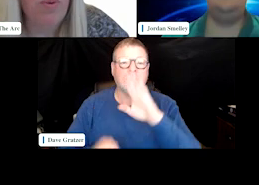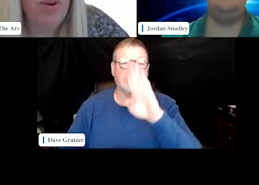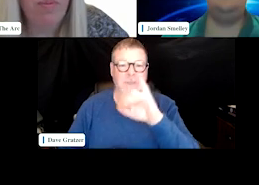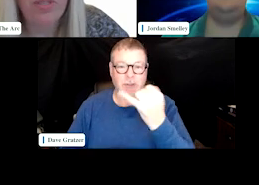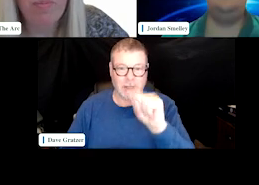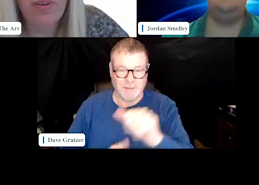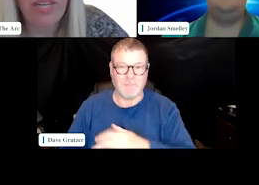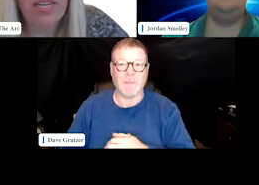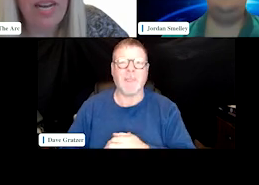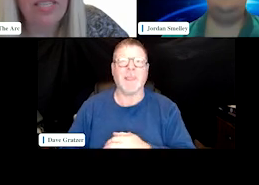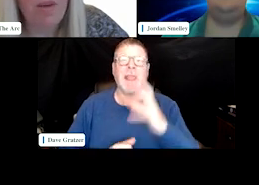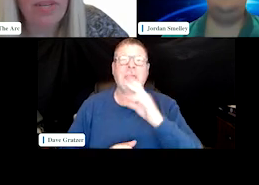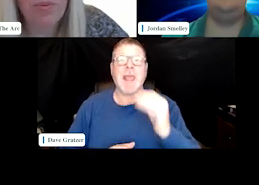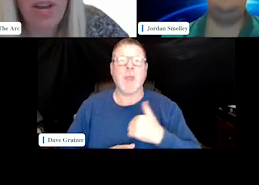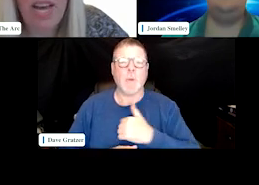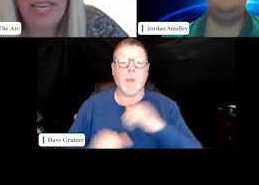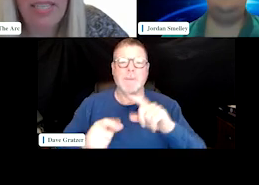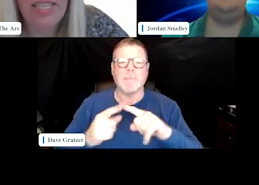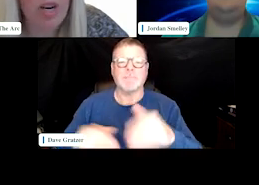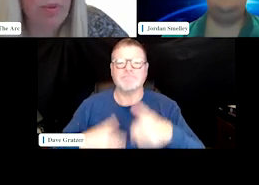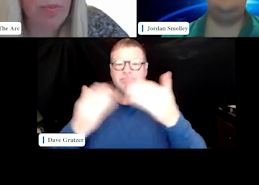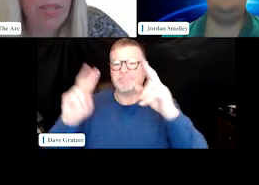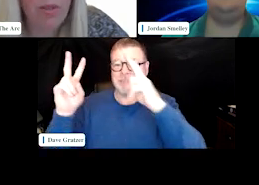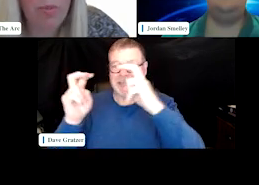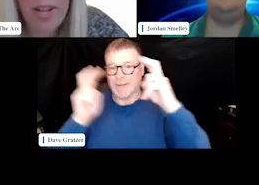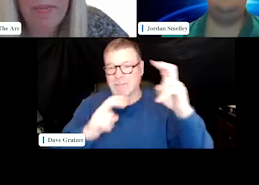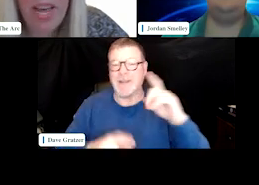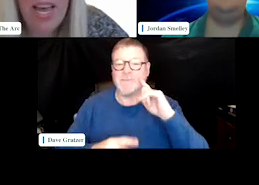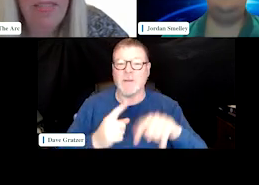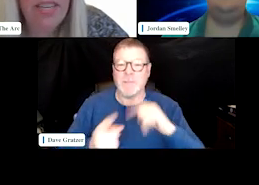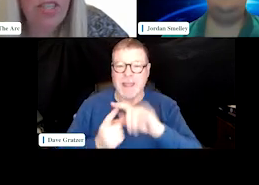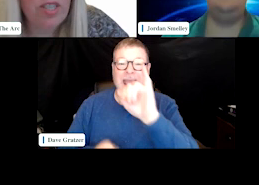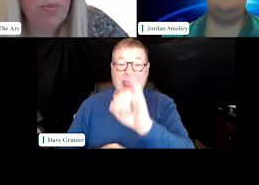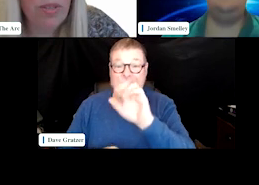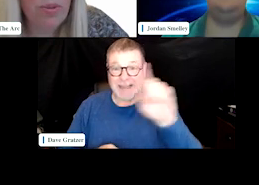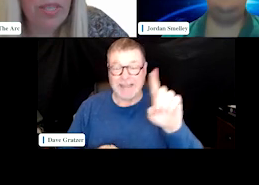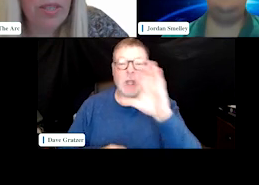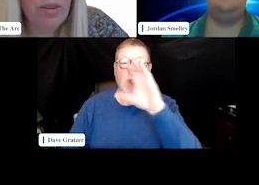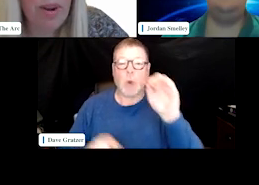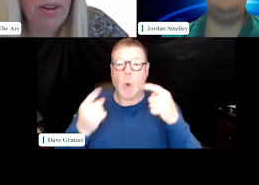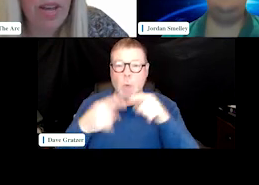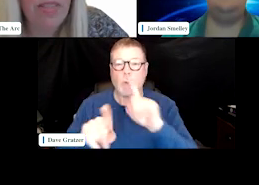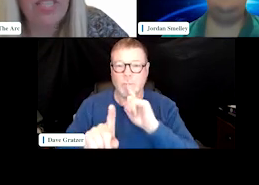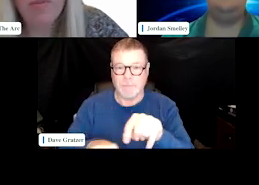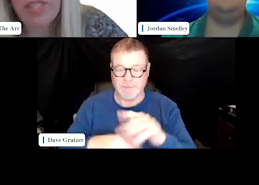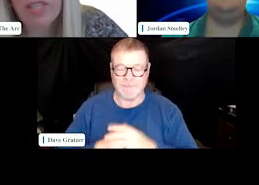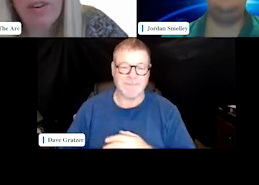where we were able to bring topics around IDD and co-response as well. And then just some resources around the difference,